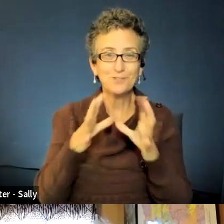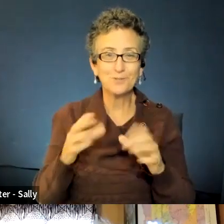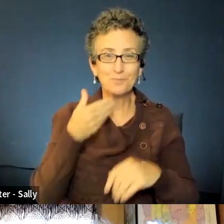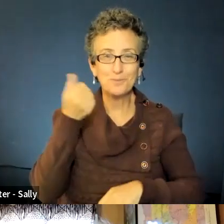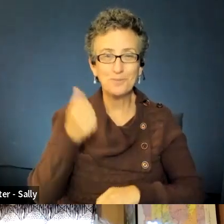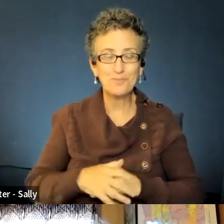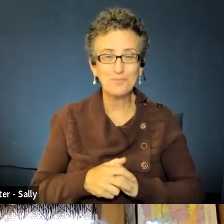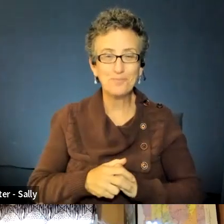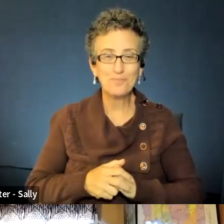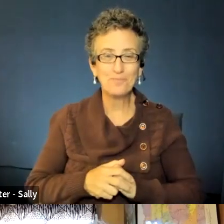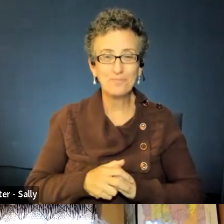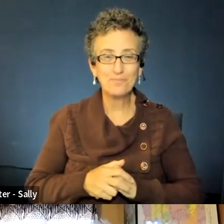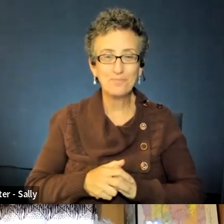on what device you are using, you can find that menubar at the top or the bottom of your screen. That is where you will be able to find close captioning for today's session. You can view the captioning by selecting the CC tab on the menu bar. For sign language interpreting, you can find the lovely Sally right there on your screen, if you would like to change the size of the screen, when slides are shown, select the line in the middle to kind of move it back and forth